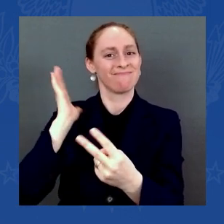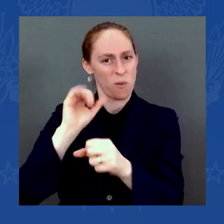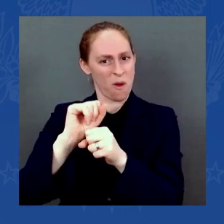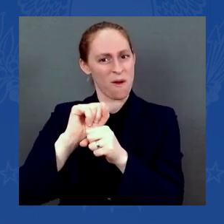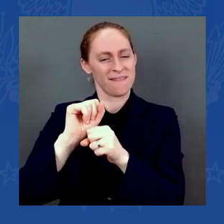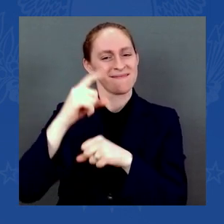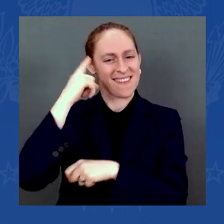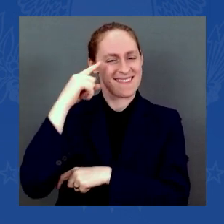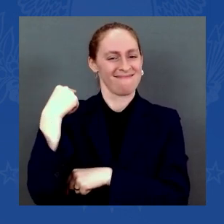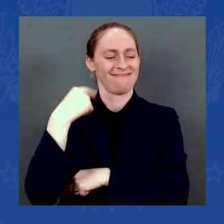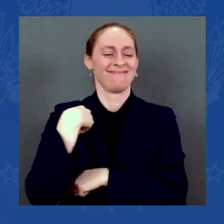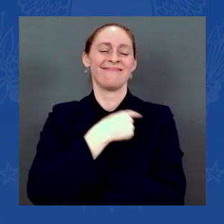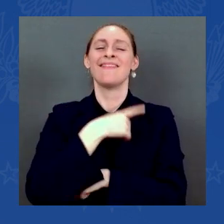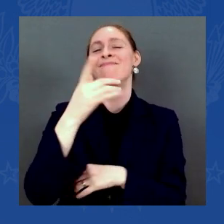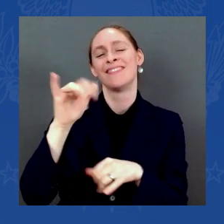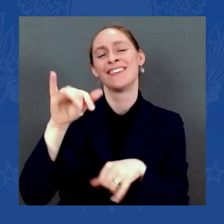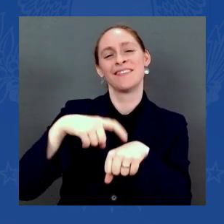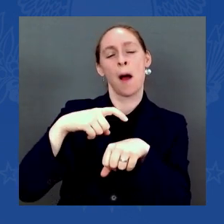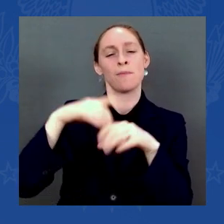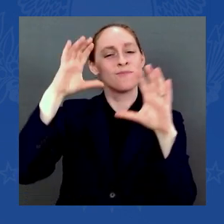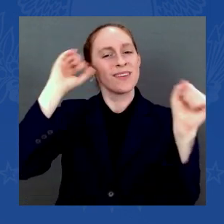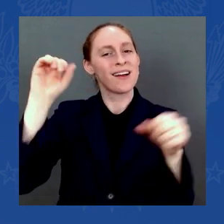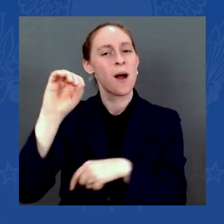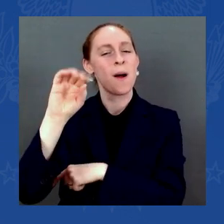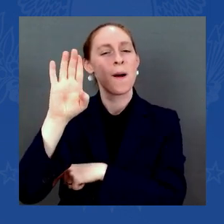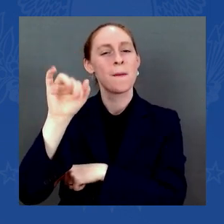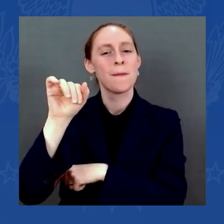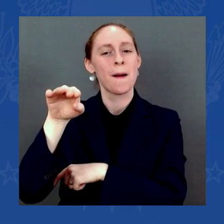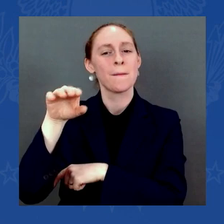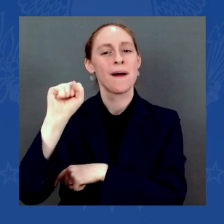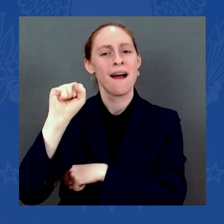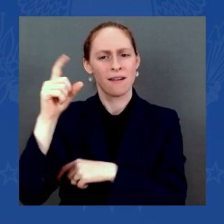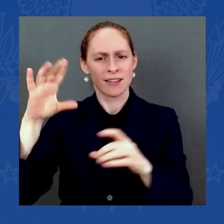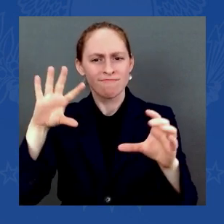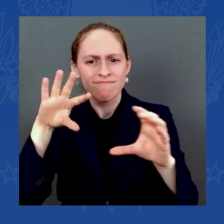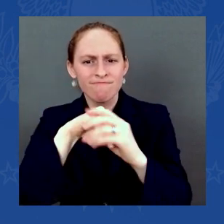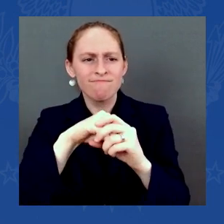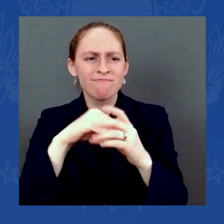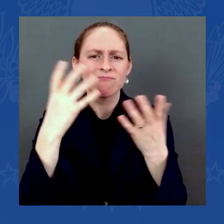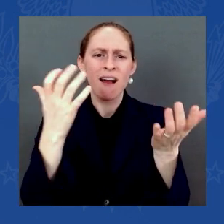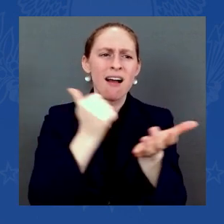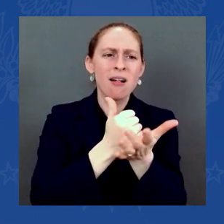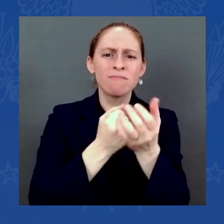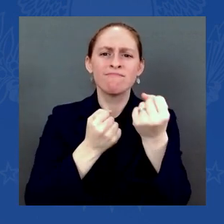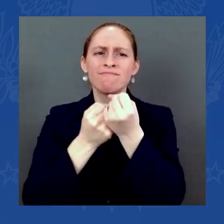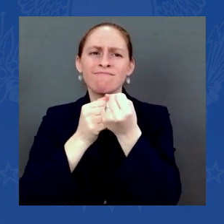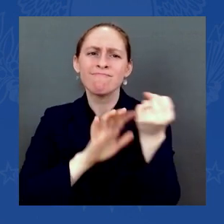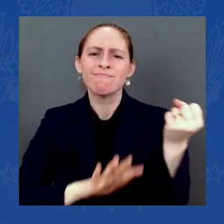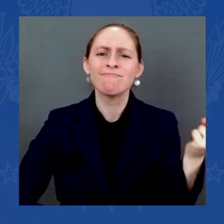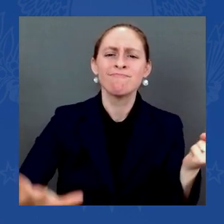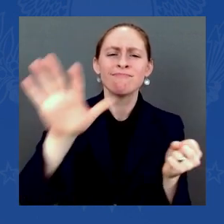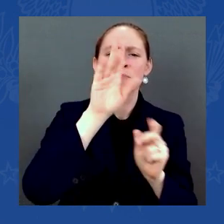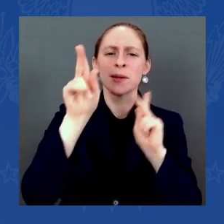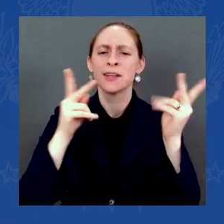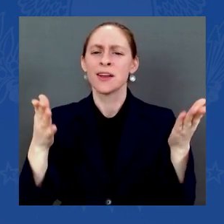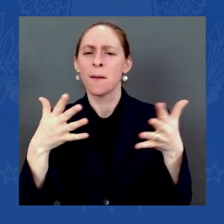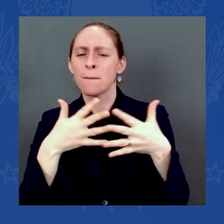beloved by colleagues, anchored by the love of family. In 2015, they became parents with their first child, Ella.